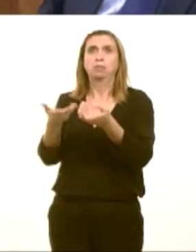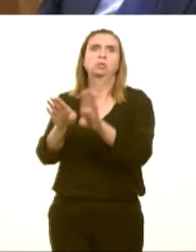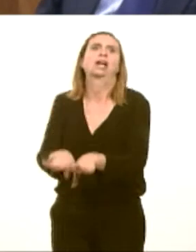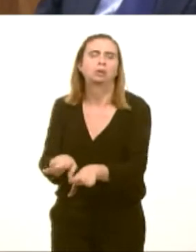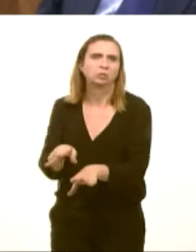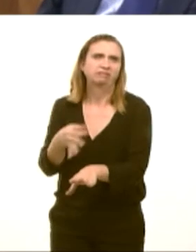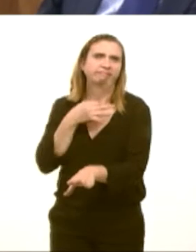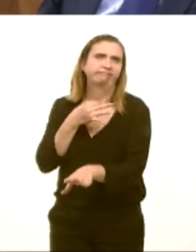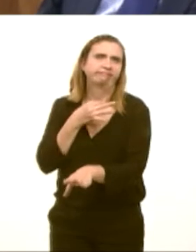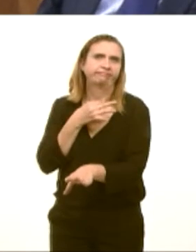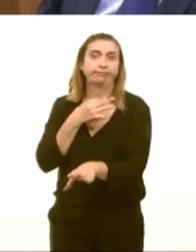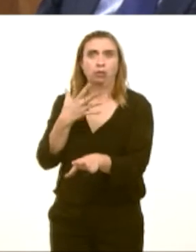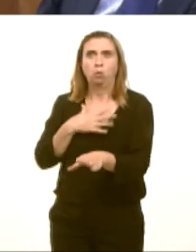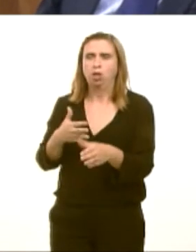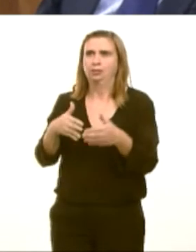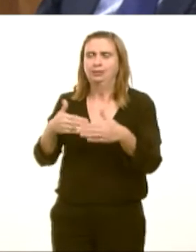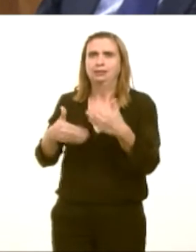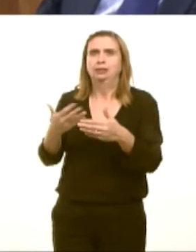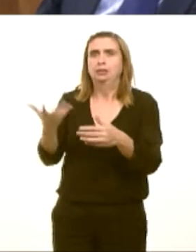to increase their income in the future.